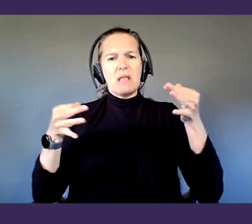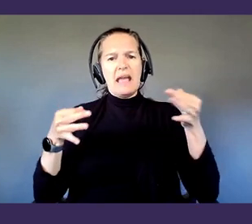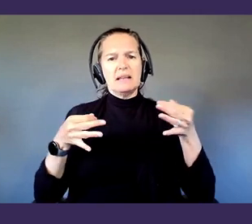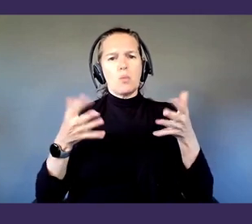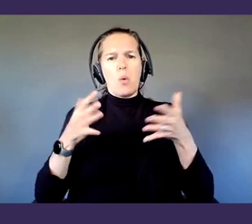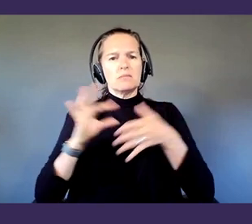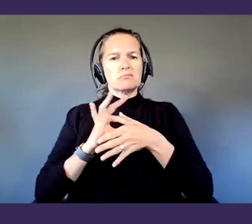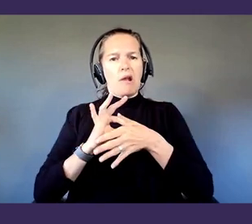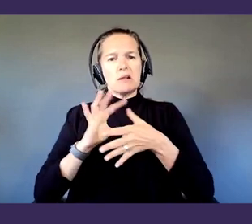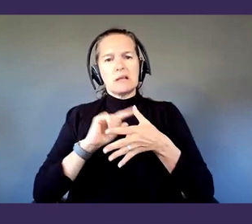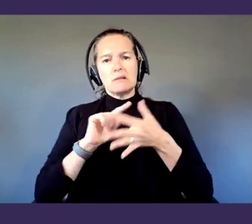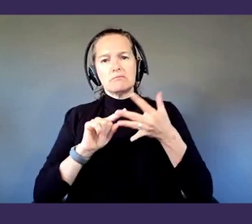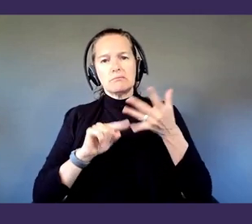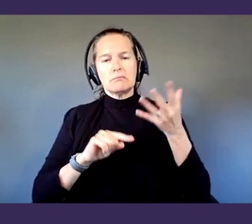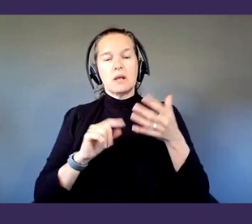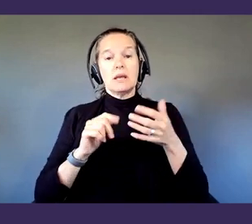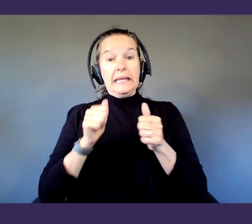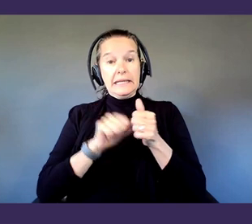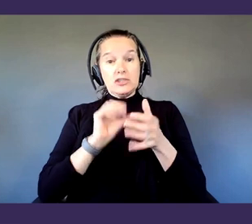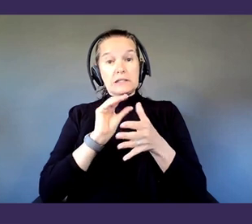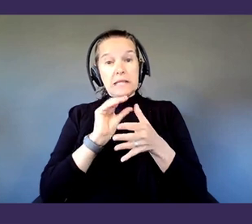Now each section, as I mentioned,